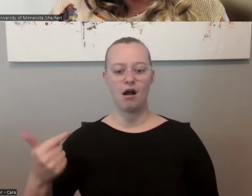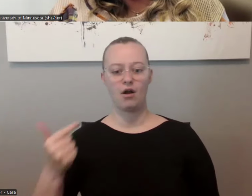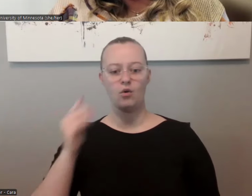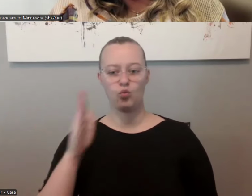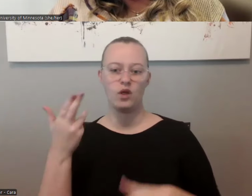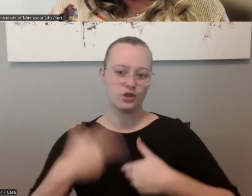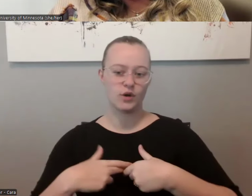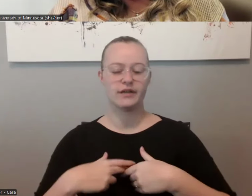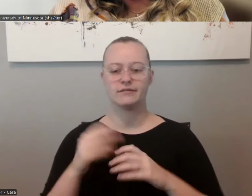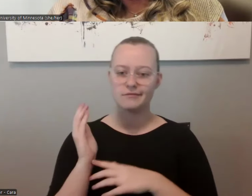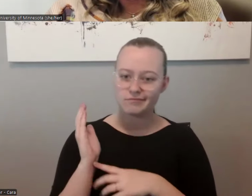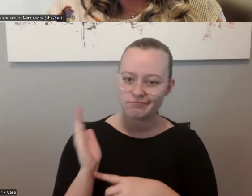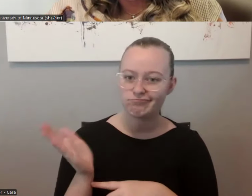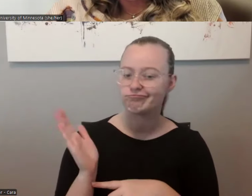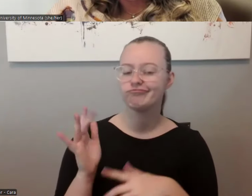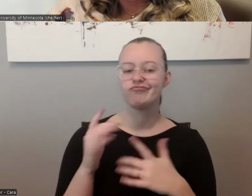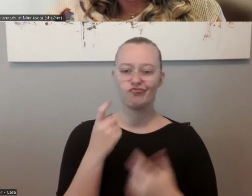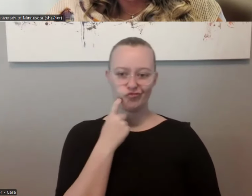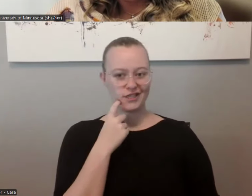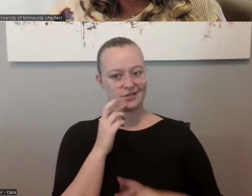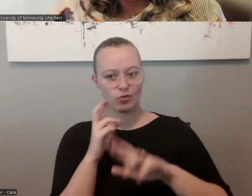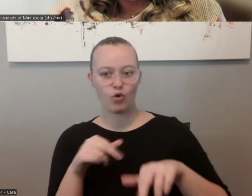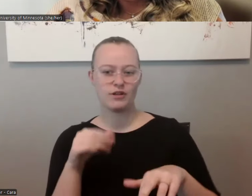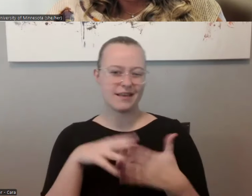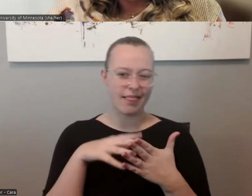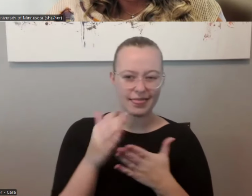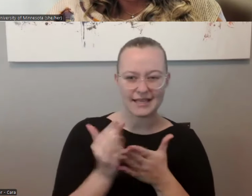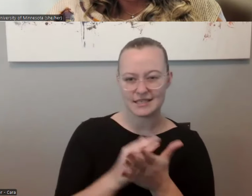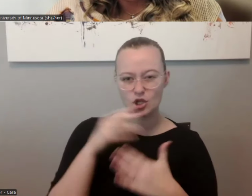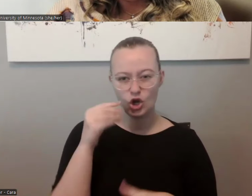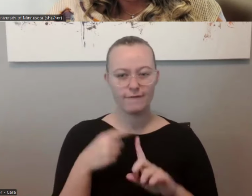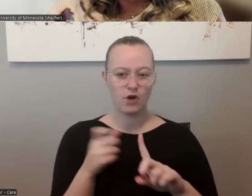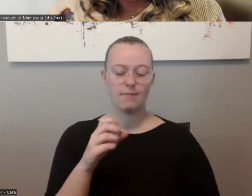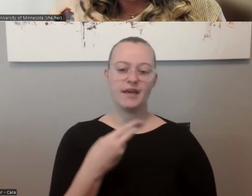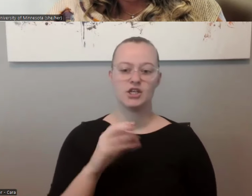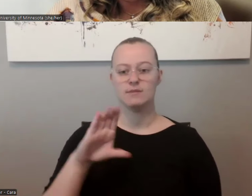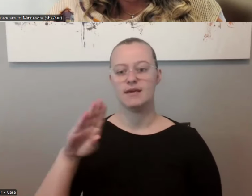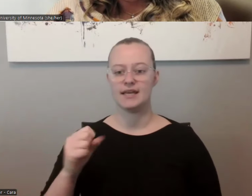talk about the recent report on lessons learned from the whole ARPA HCBS process